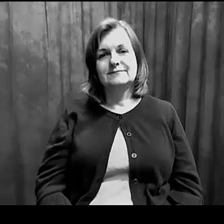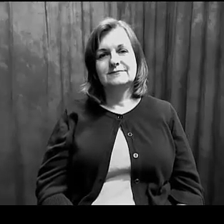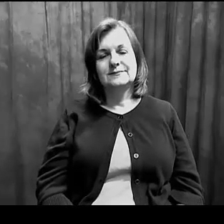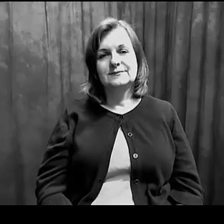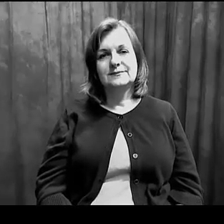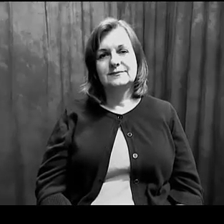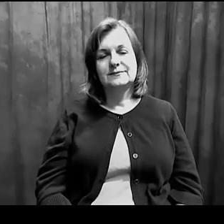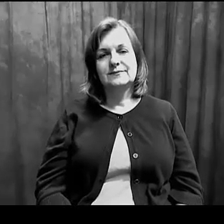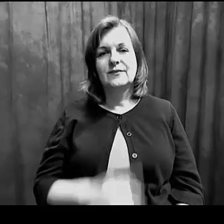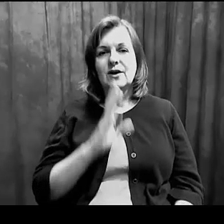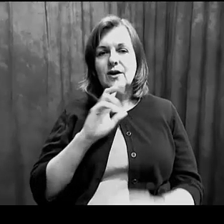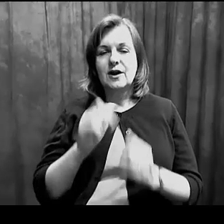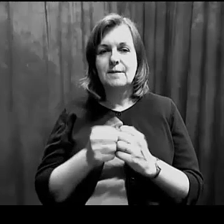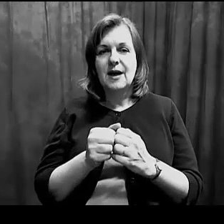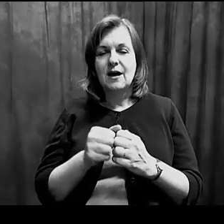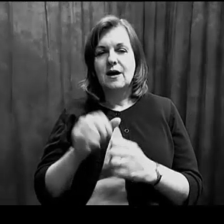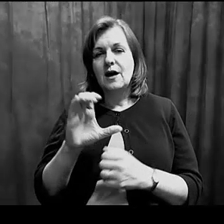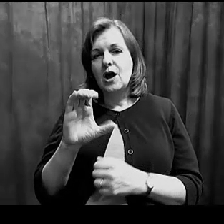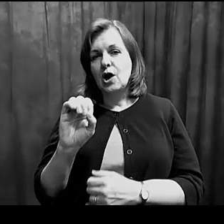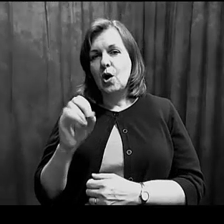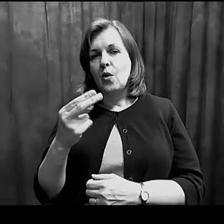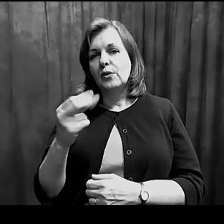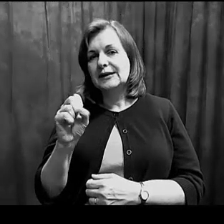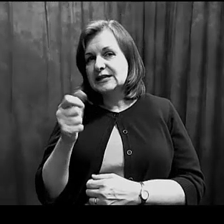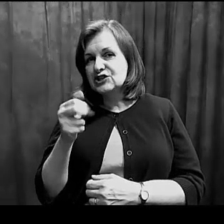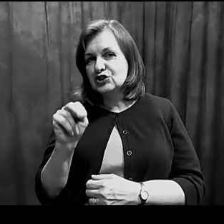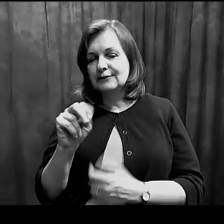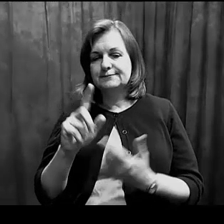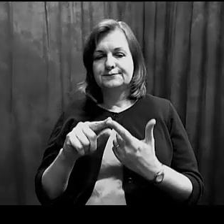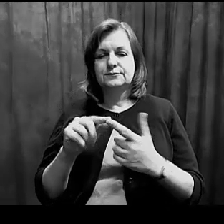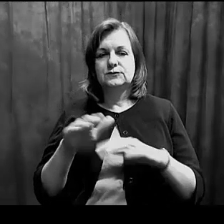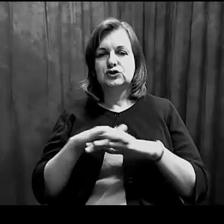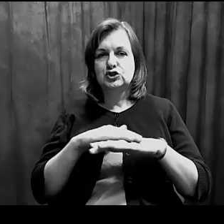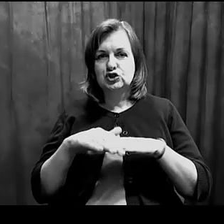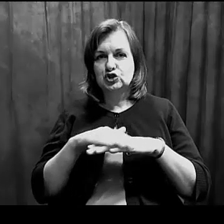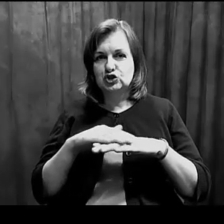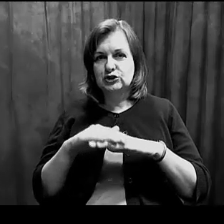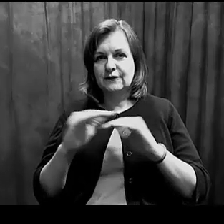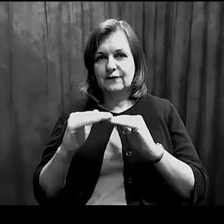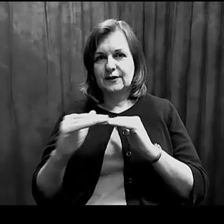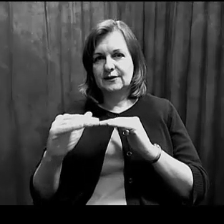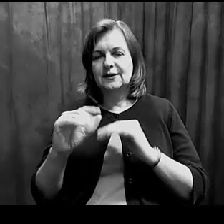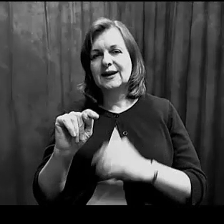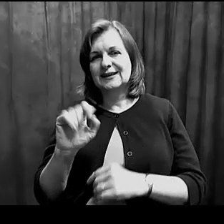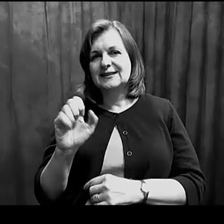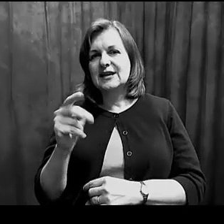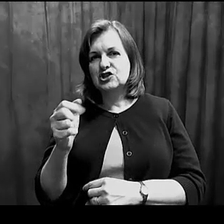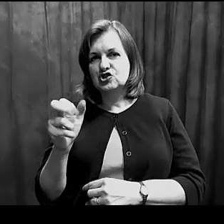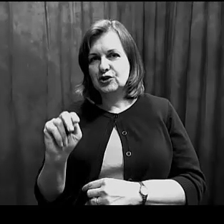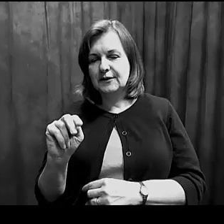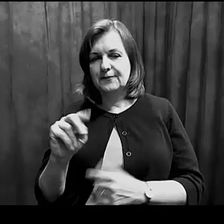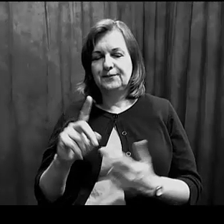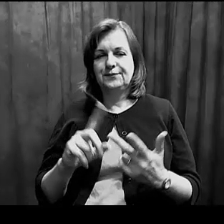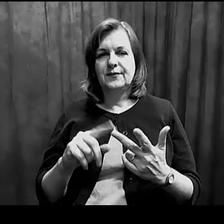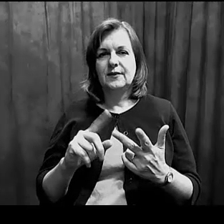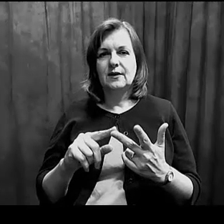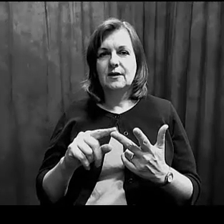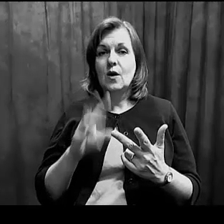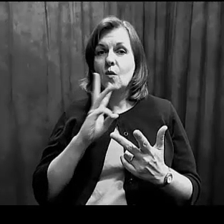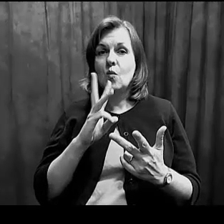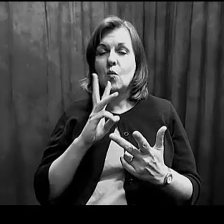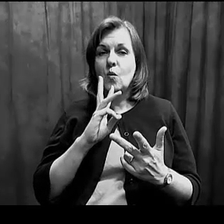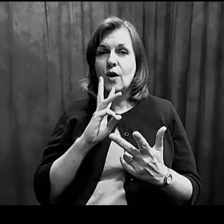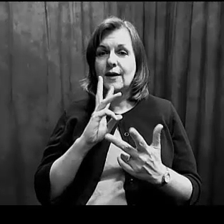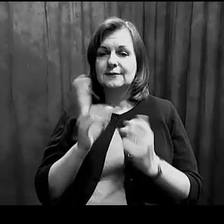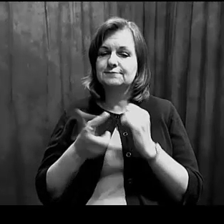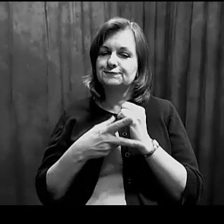so we mentioned this idea of cohesion and surface tension -- the idea that water holds